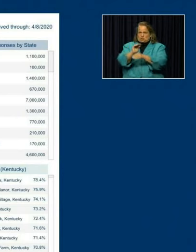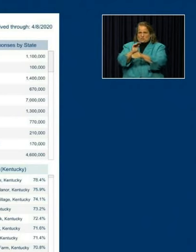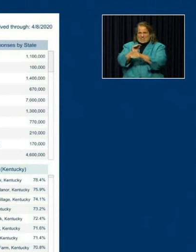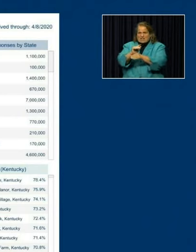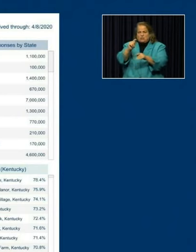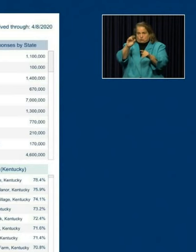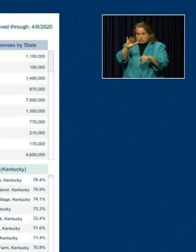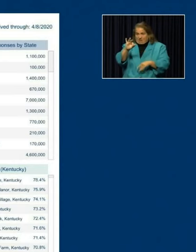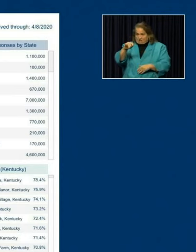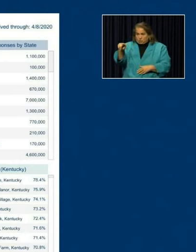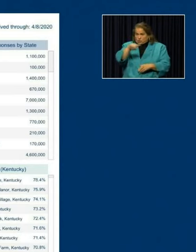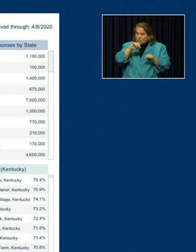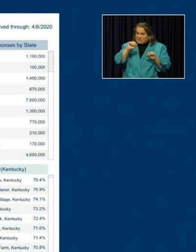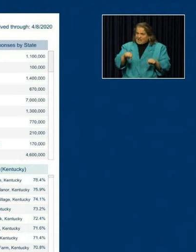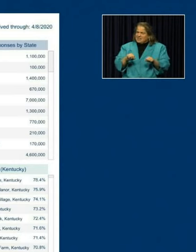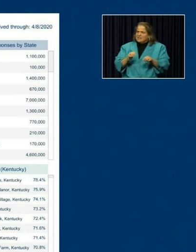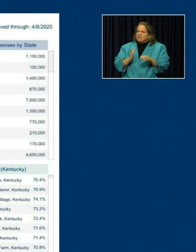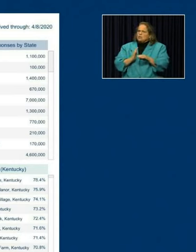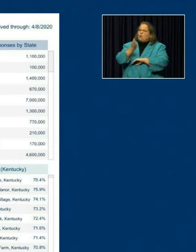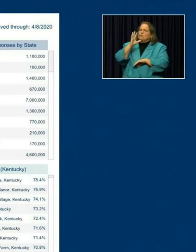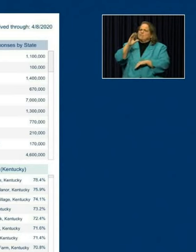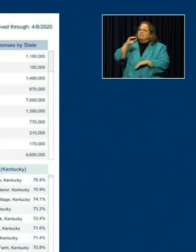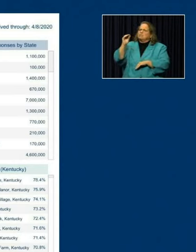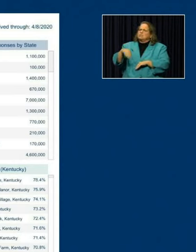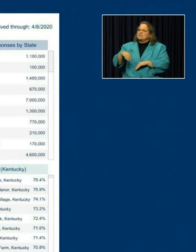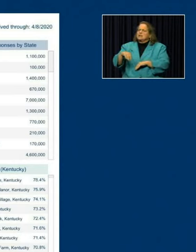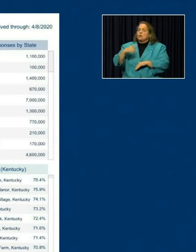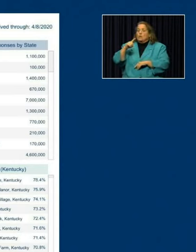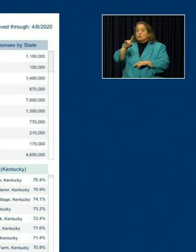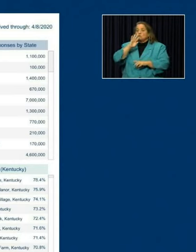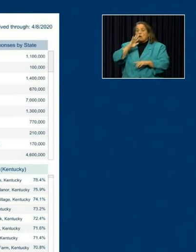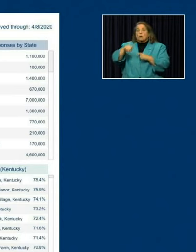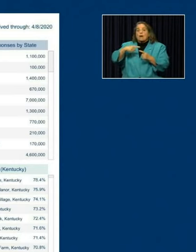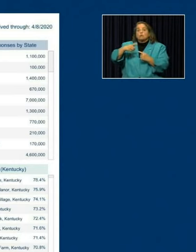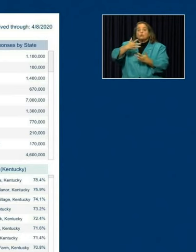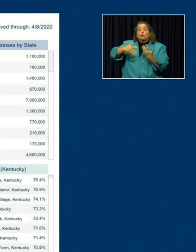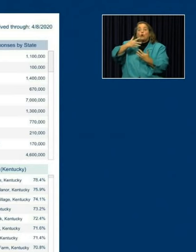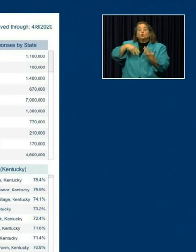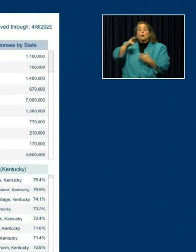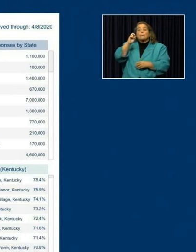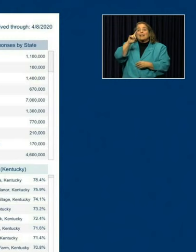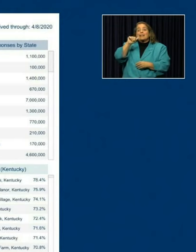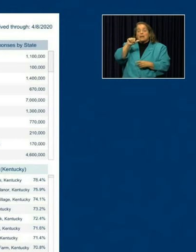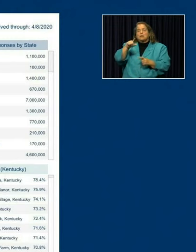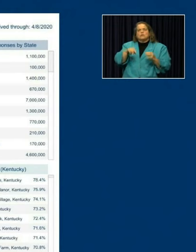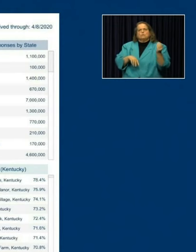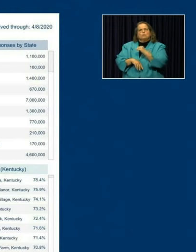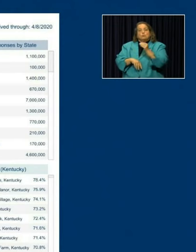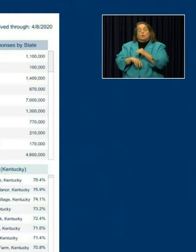US. AND THIS IS JUST A PART OF WHAT WE'VE BEEN ASKING YOU TO DO. AND YOU KNOW WHAT?